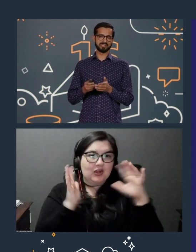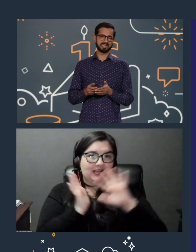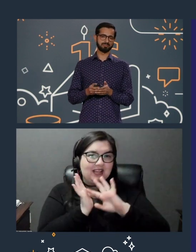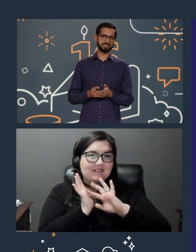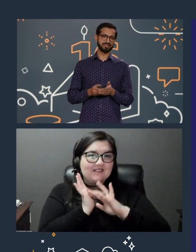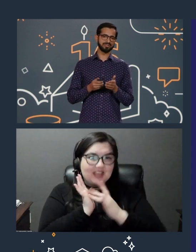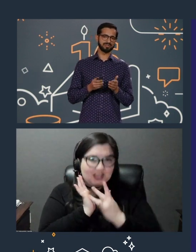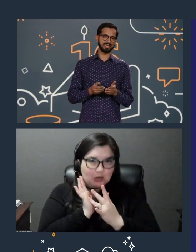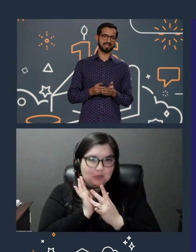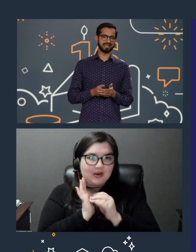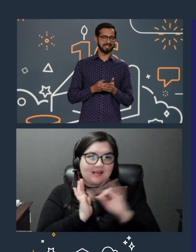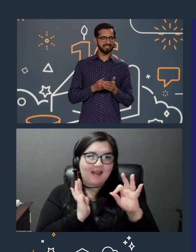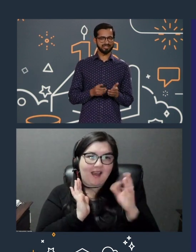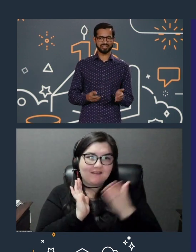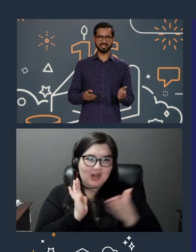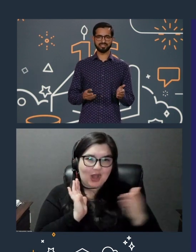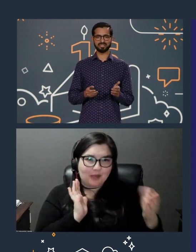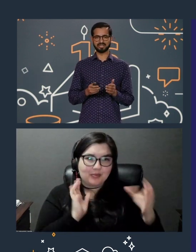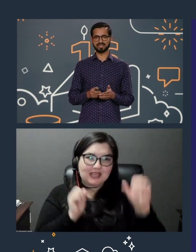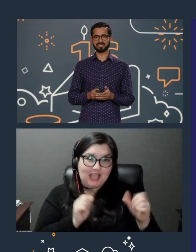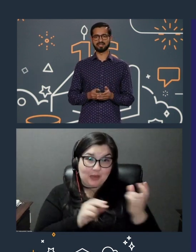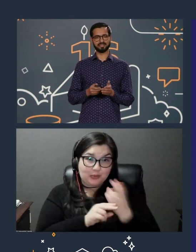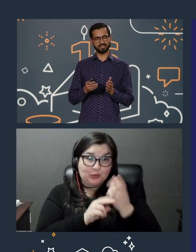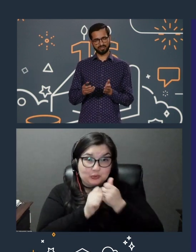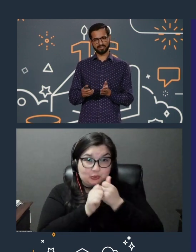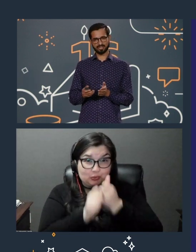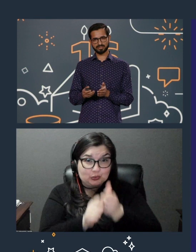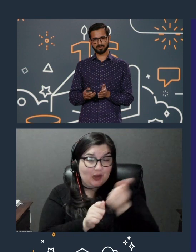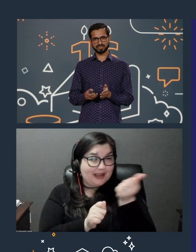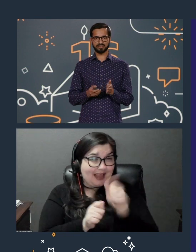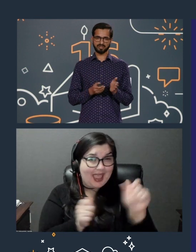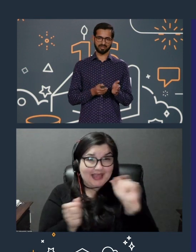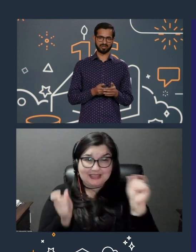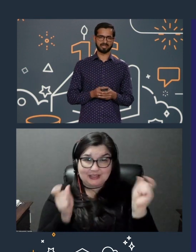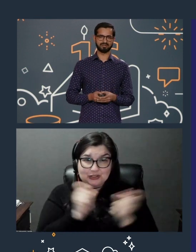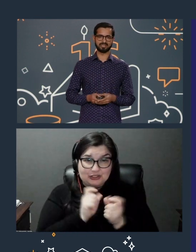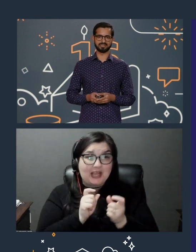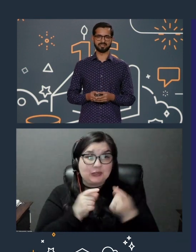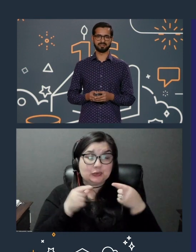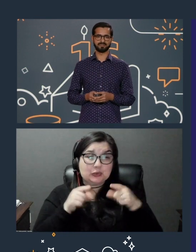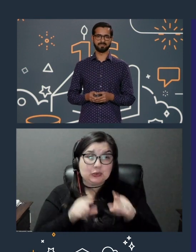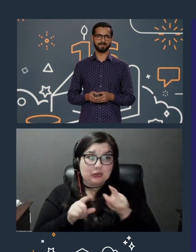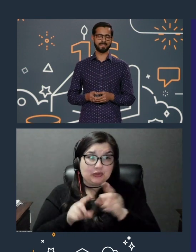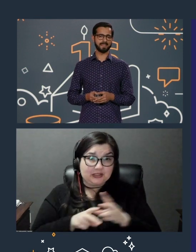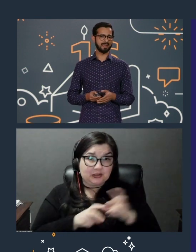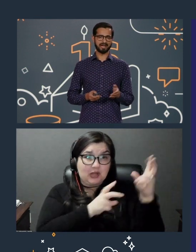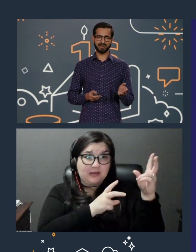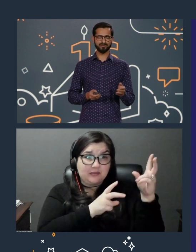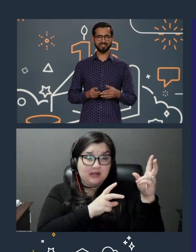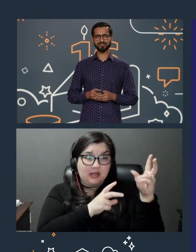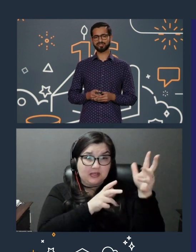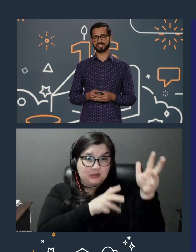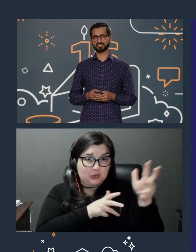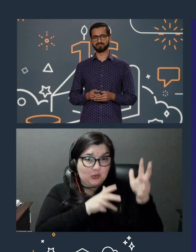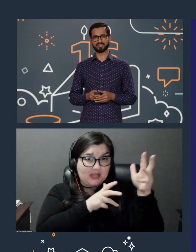which can be used to track any change in data during transmission or at rest. How do we use checksums?